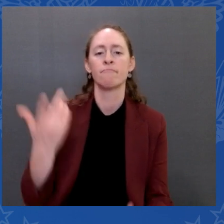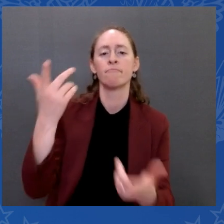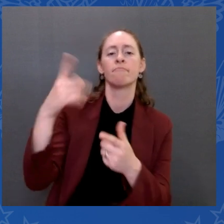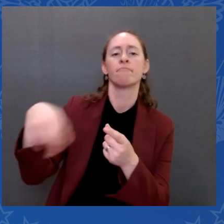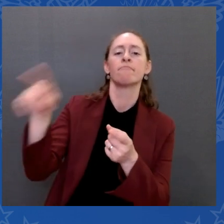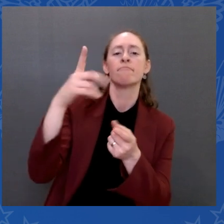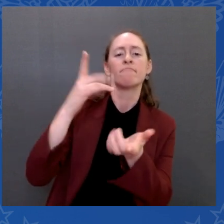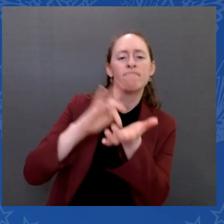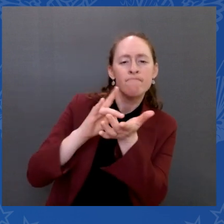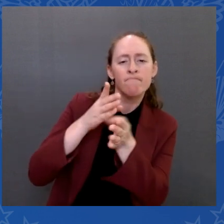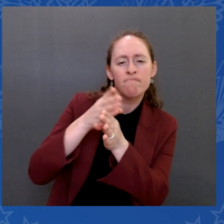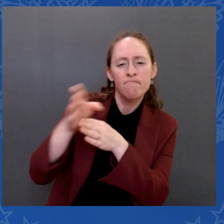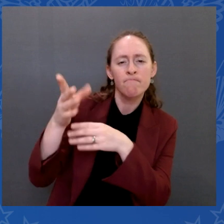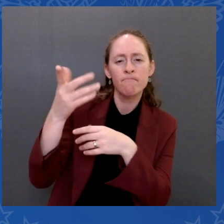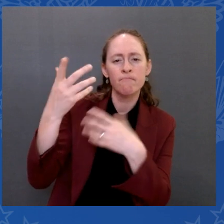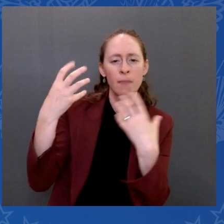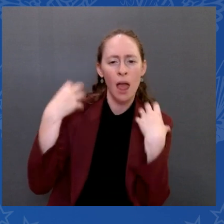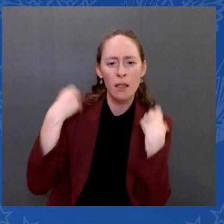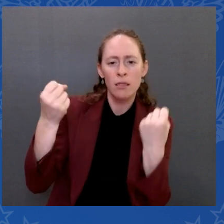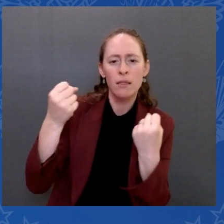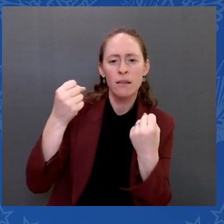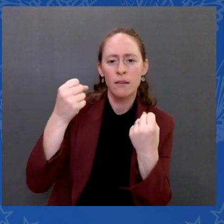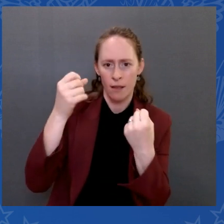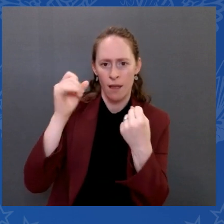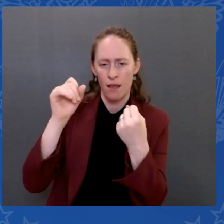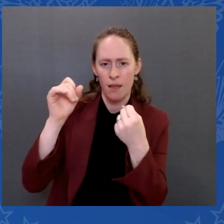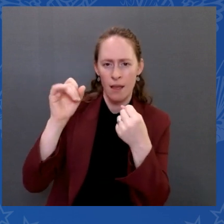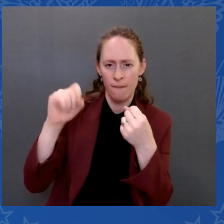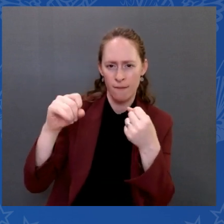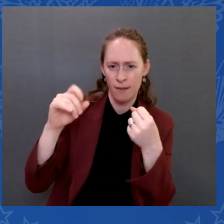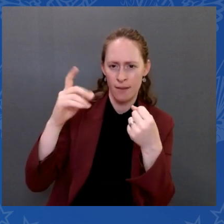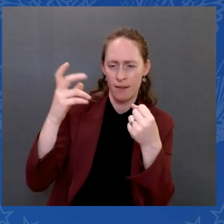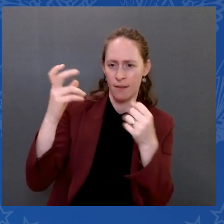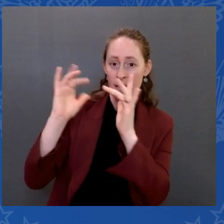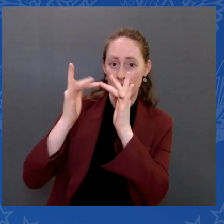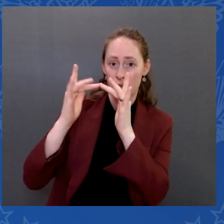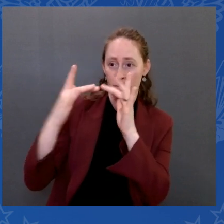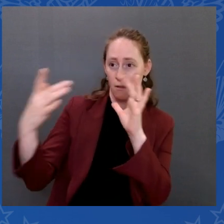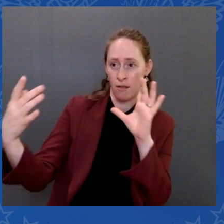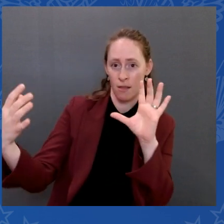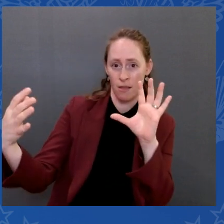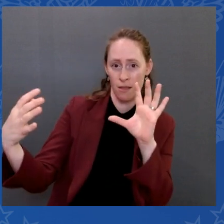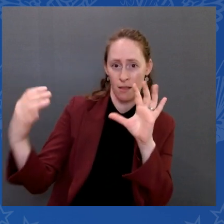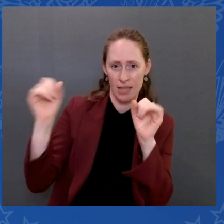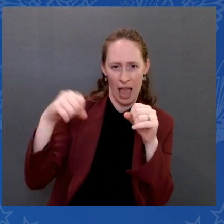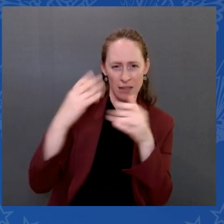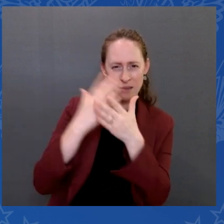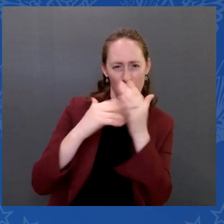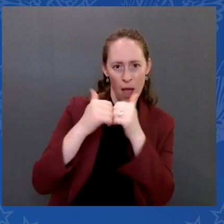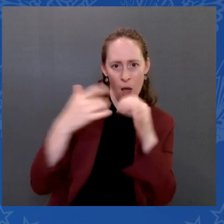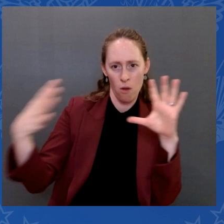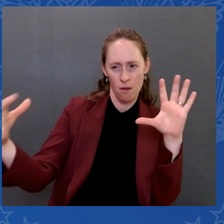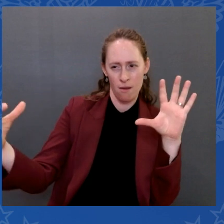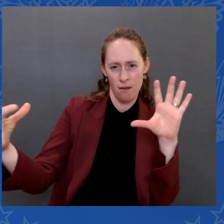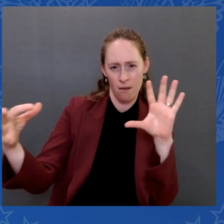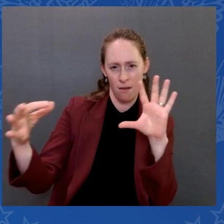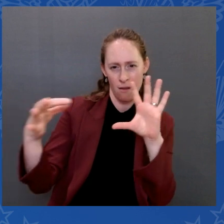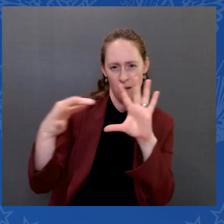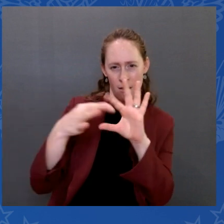and the use of -- appropriate use of data to really customize a therapy for a patient --